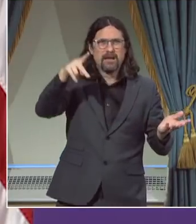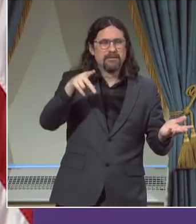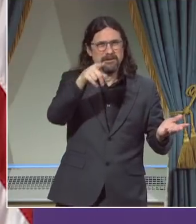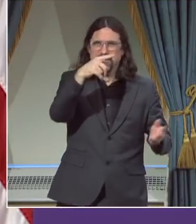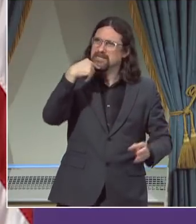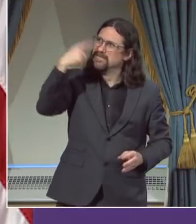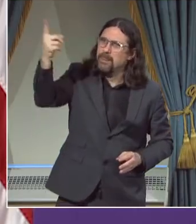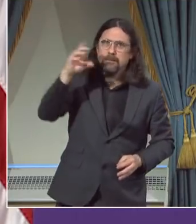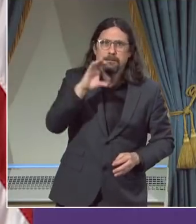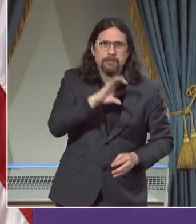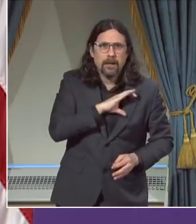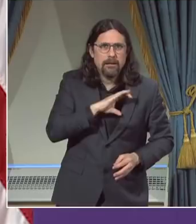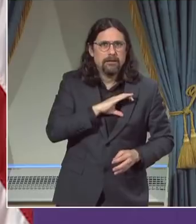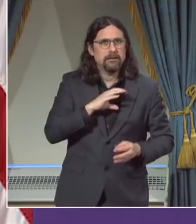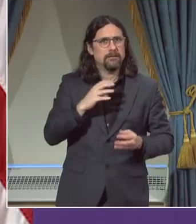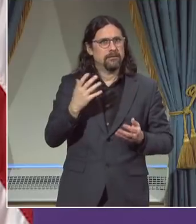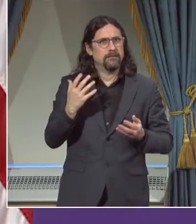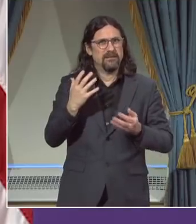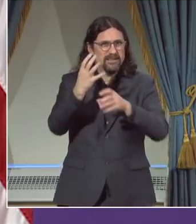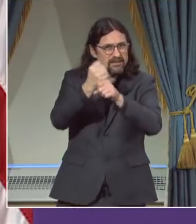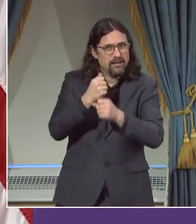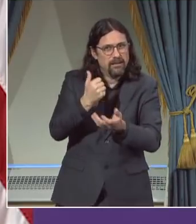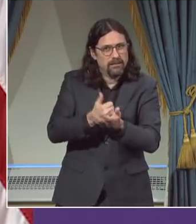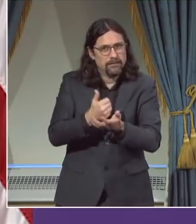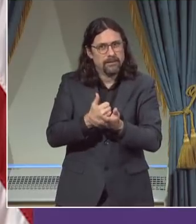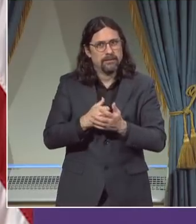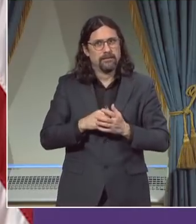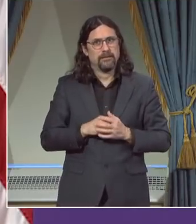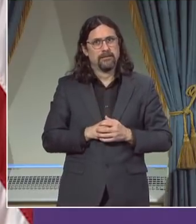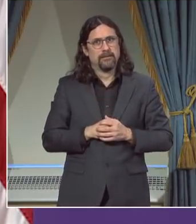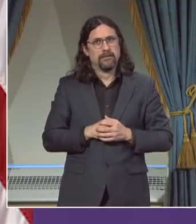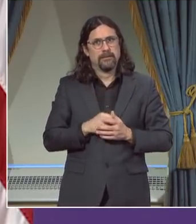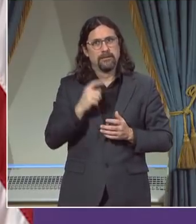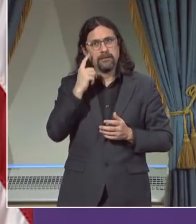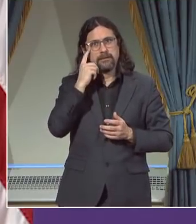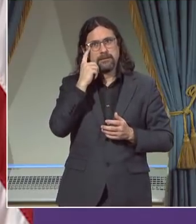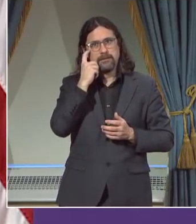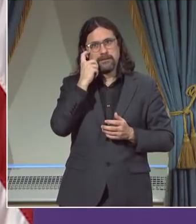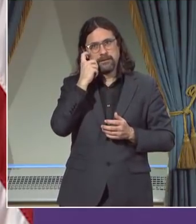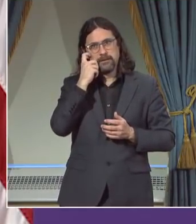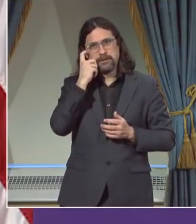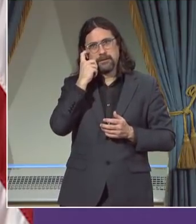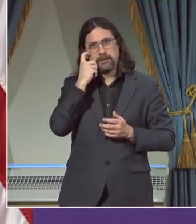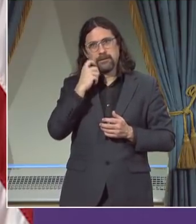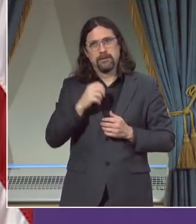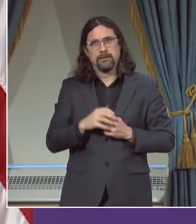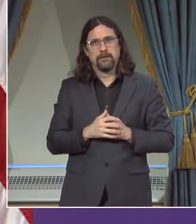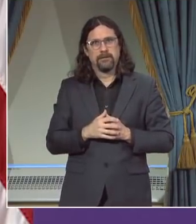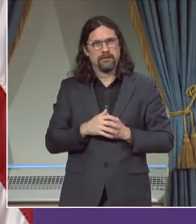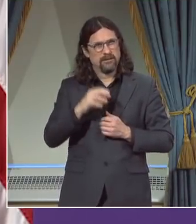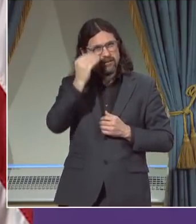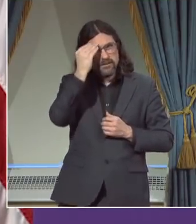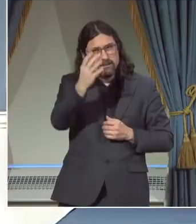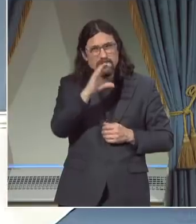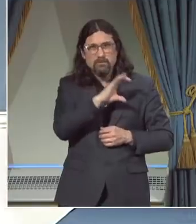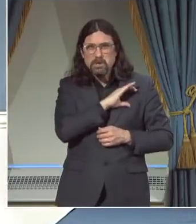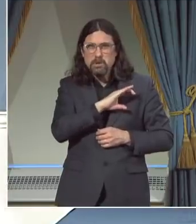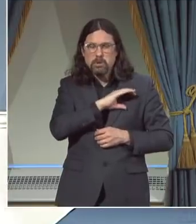OUT TO THE NYPD AND THIS AGAIN, YNPDIS PRIORITIZING DOMESTIC VIOLENCE ALWAYS, BUT